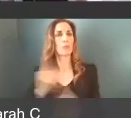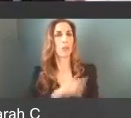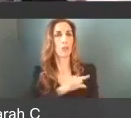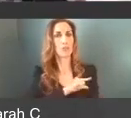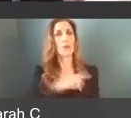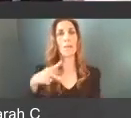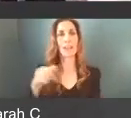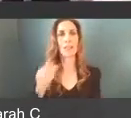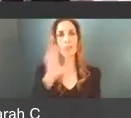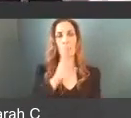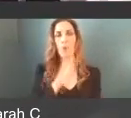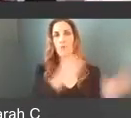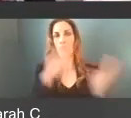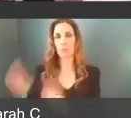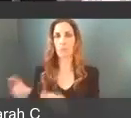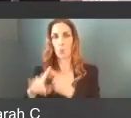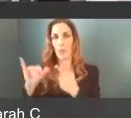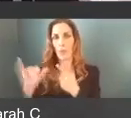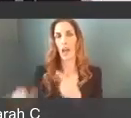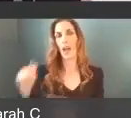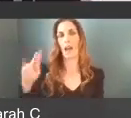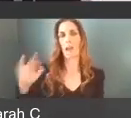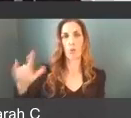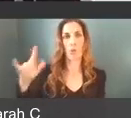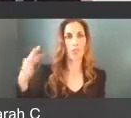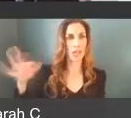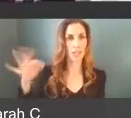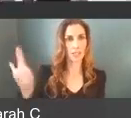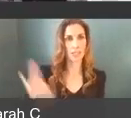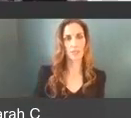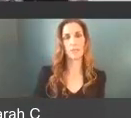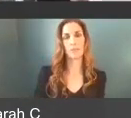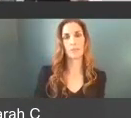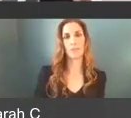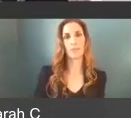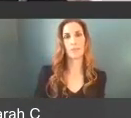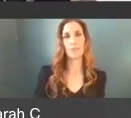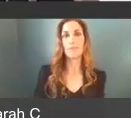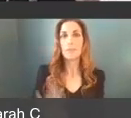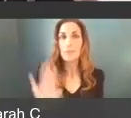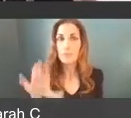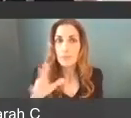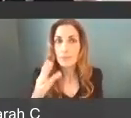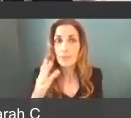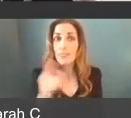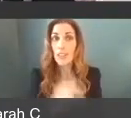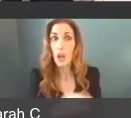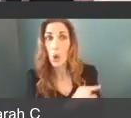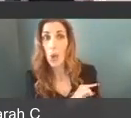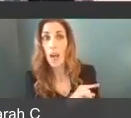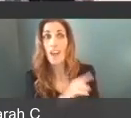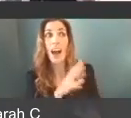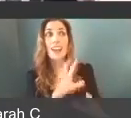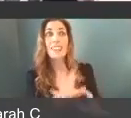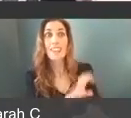to that on April the 19th. I just want to say one more time: eligibility does not mean that we have